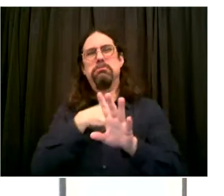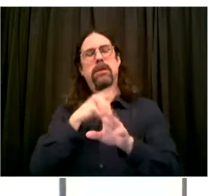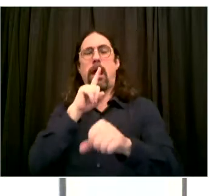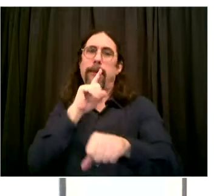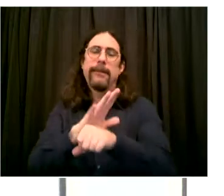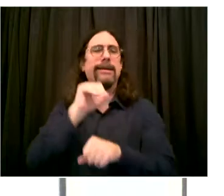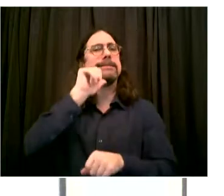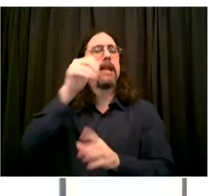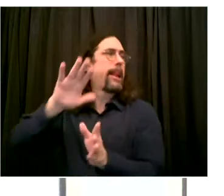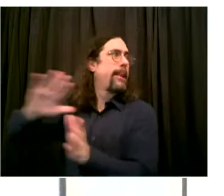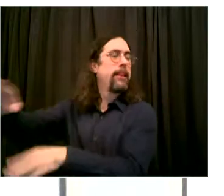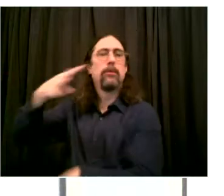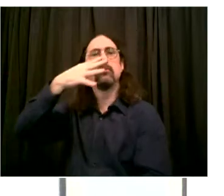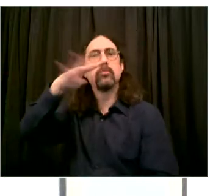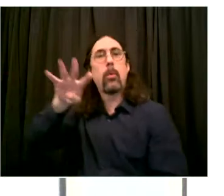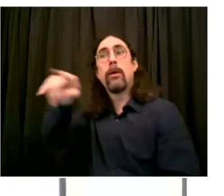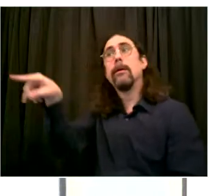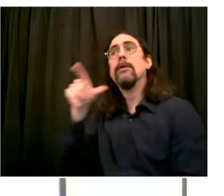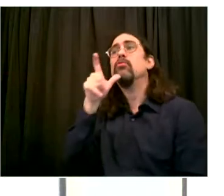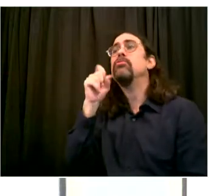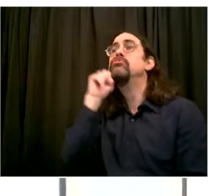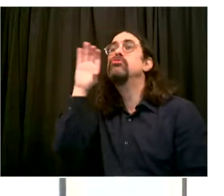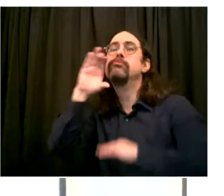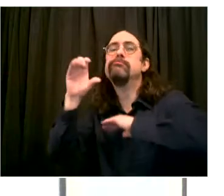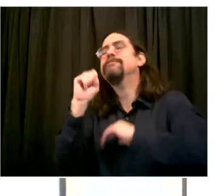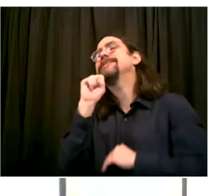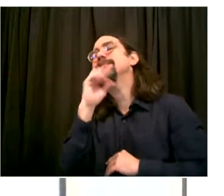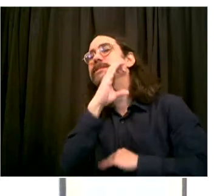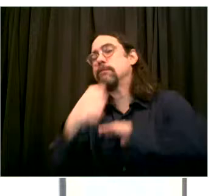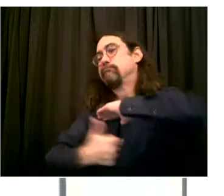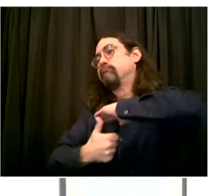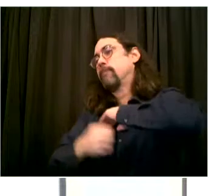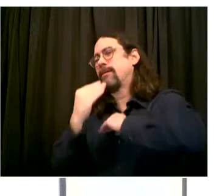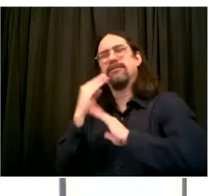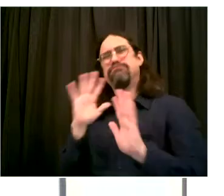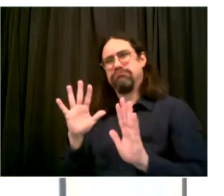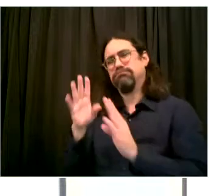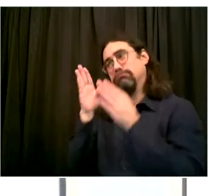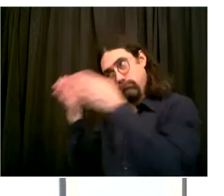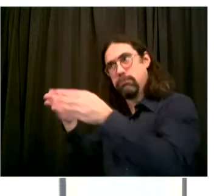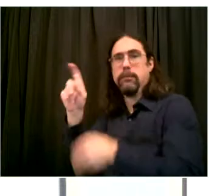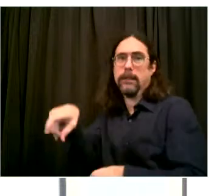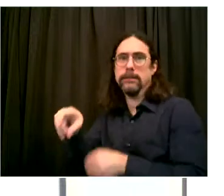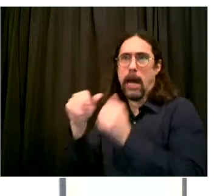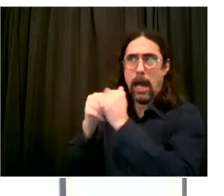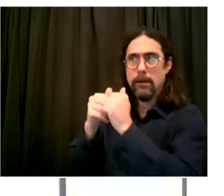ON THAT AND THEN WE CERTAINLY LOOK FORWARD TO SUGGESTIONS FROM Sv■ THE LEGISLATORS. THANK YOU MR. MAYOR. THIS IS SUCH AN